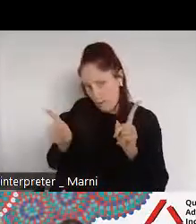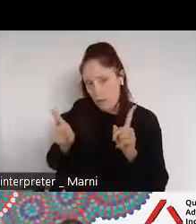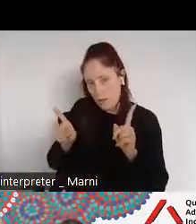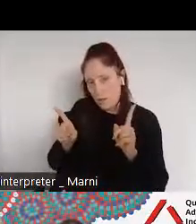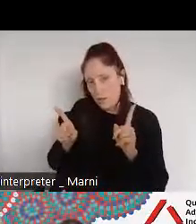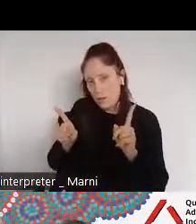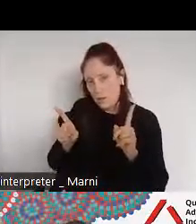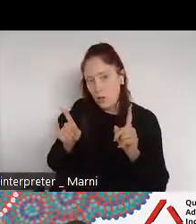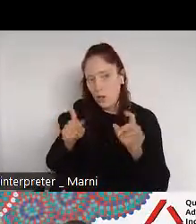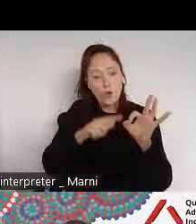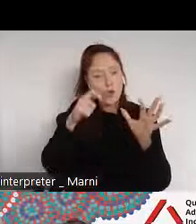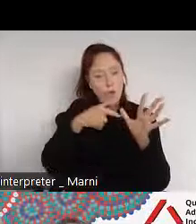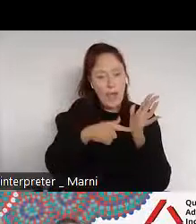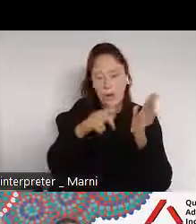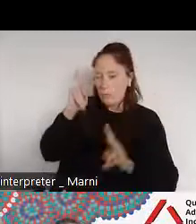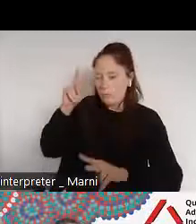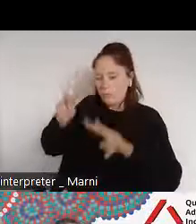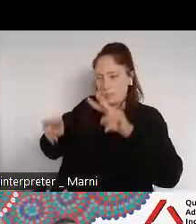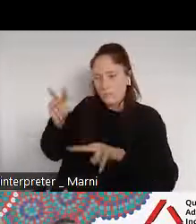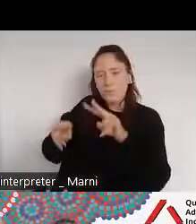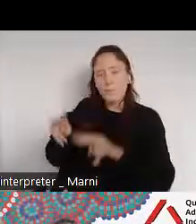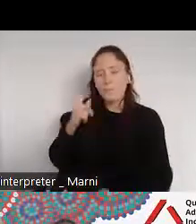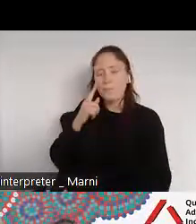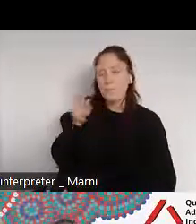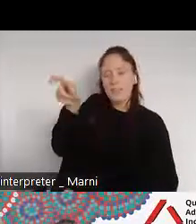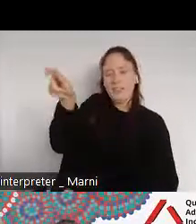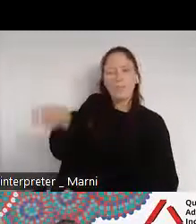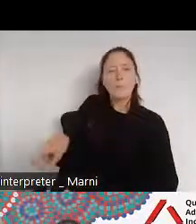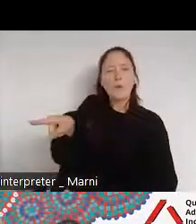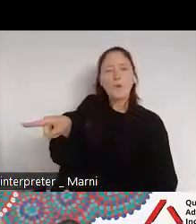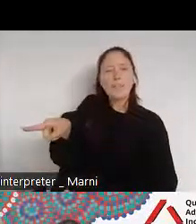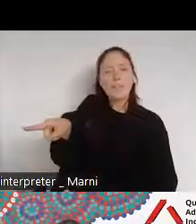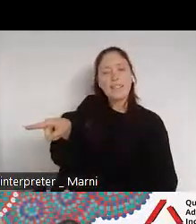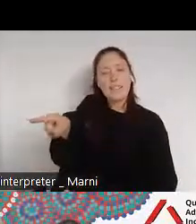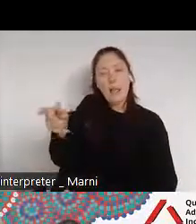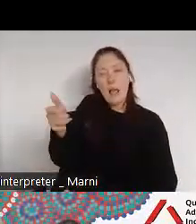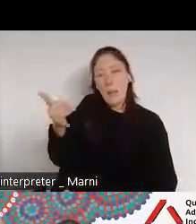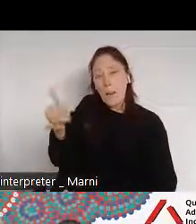on reasonable grounds that the adult concerned has or may have impaired capacity for a matter